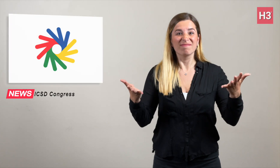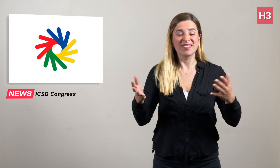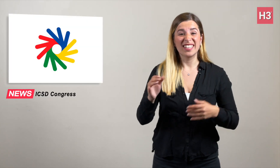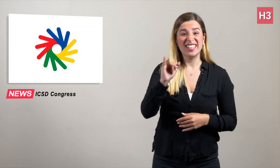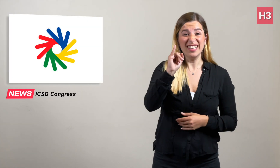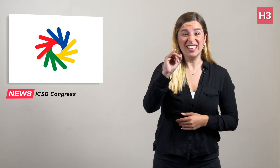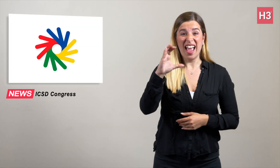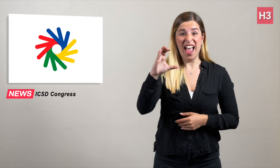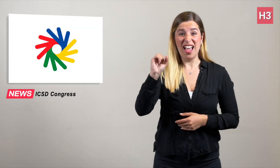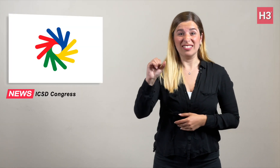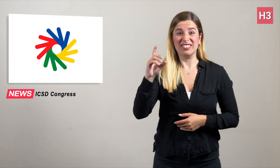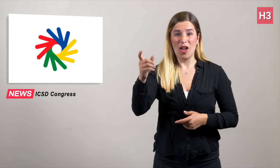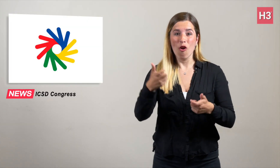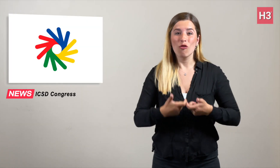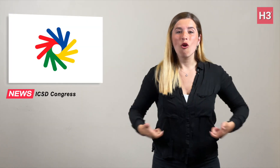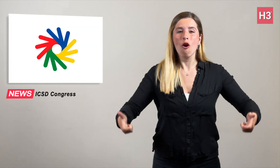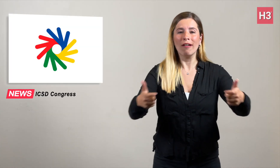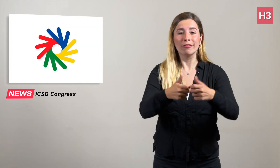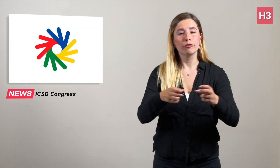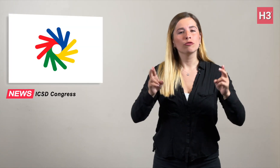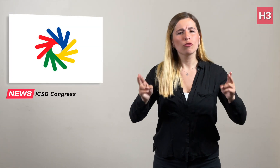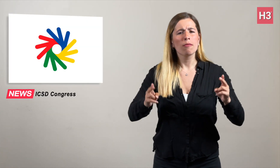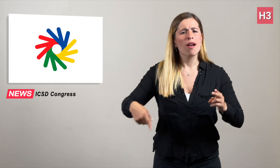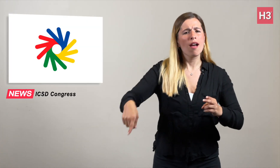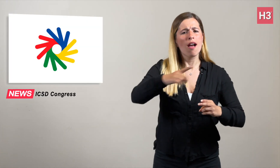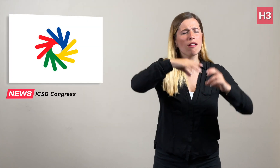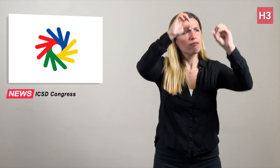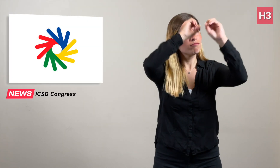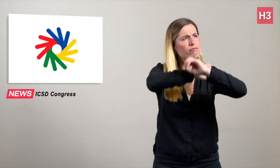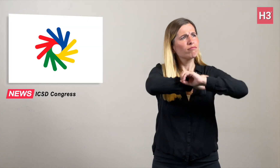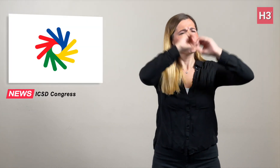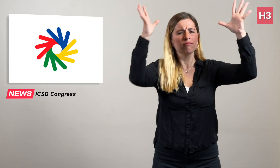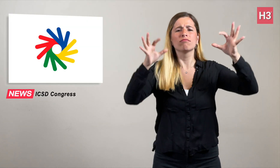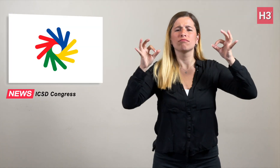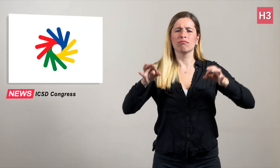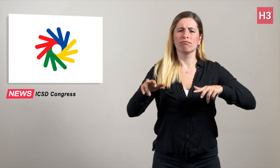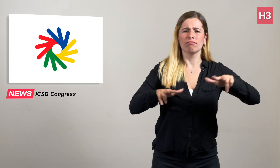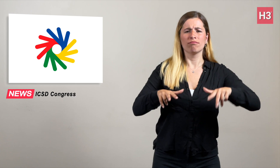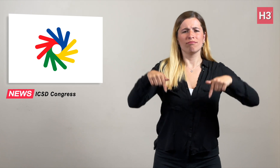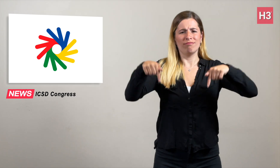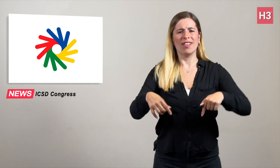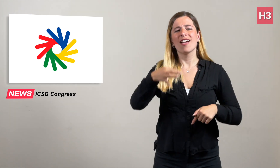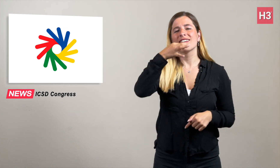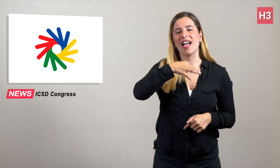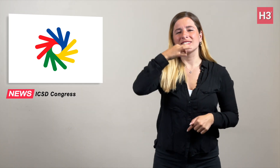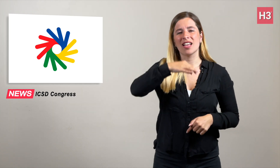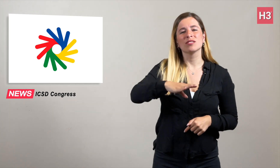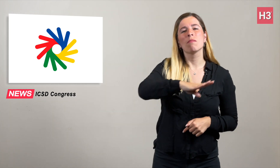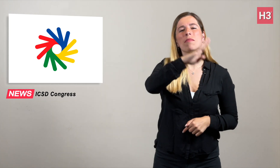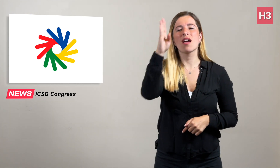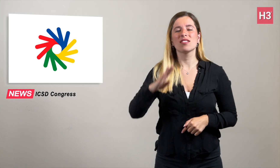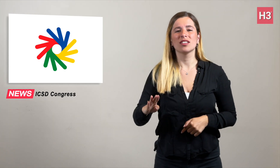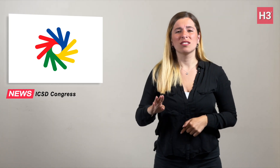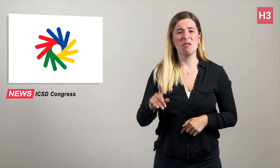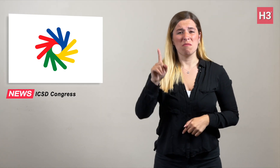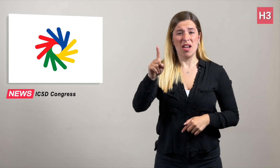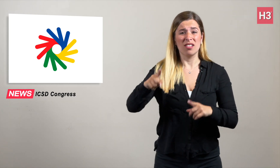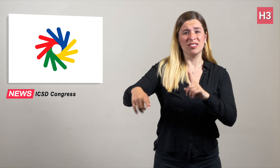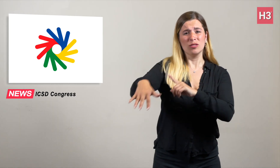The 49th Congress was originally expected to be held at Caxias Do Sul, Brazil